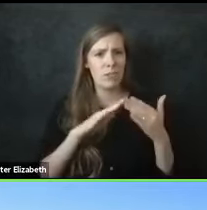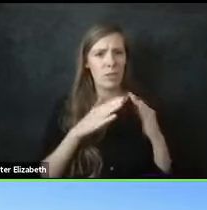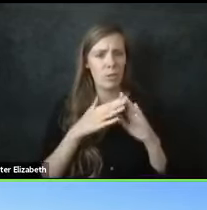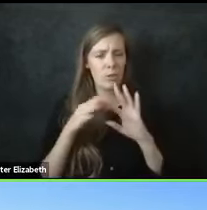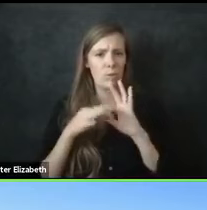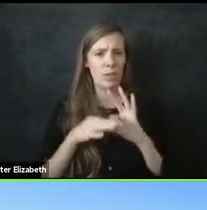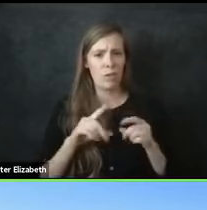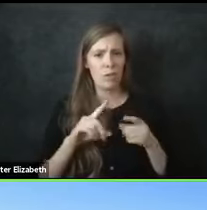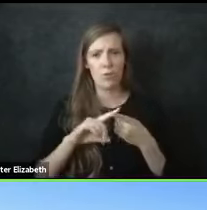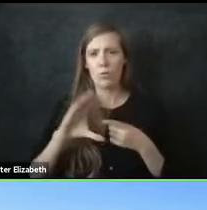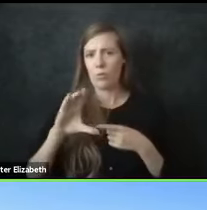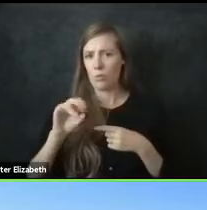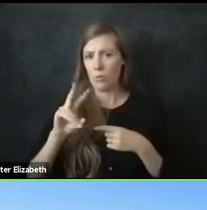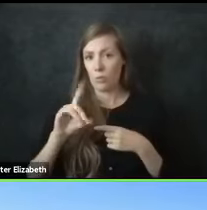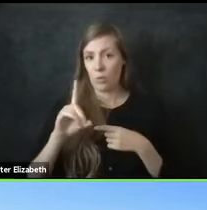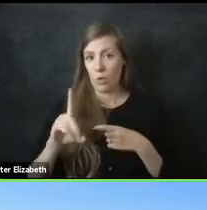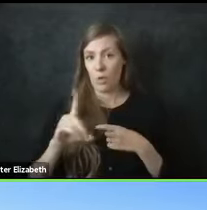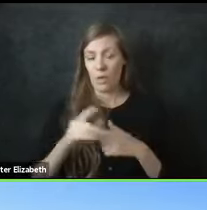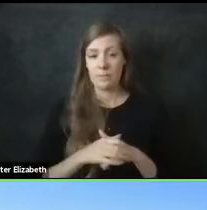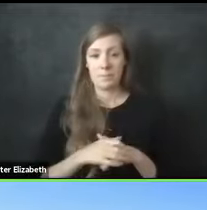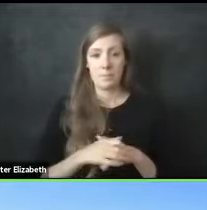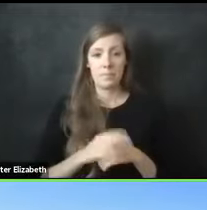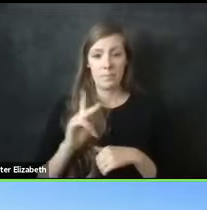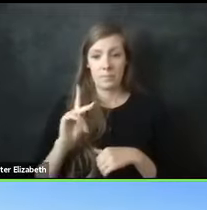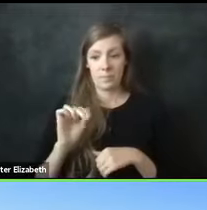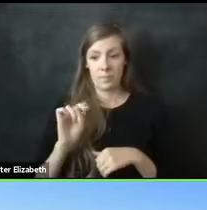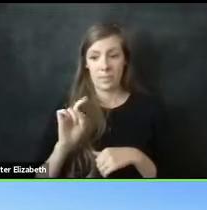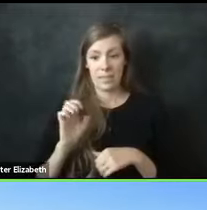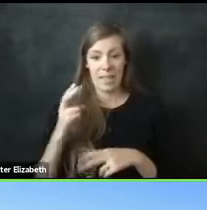As Kate presented, we see that there have been significant